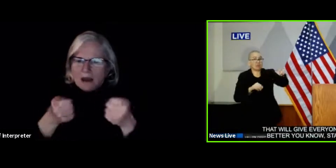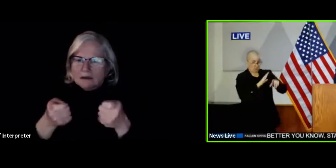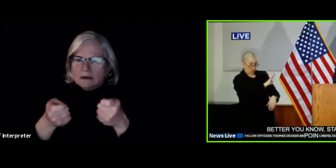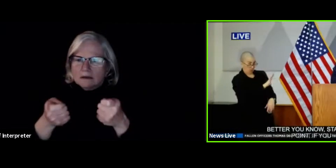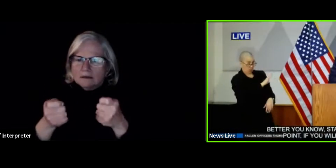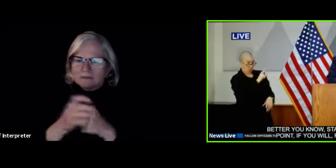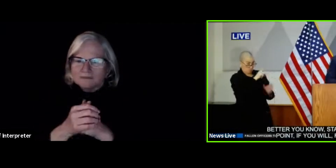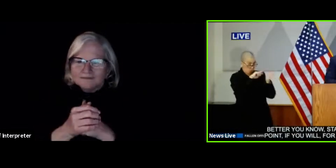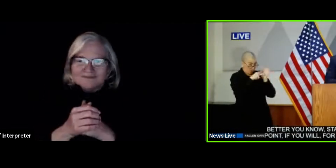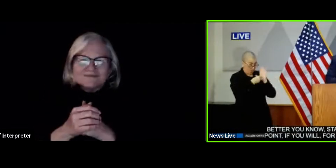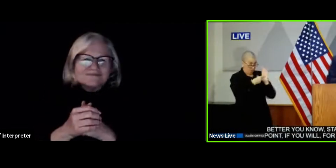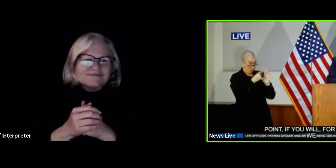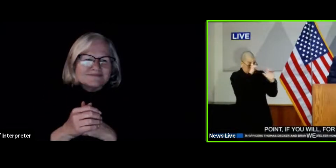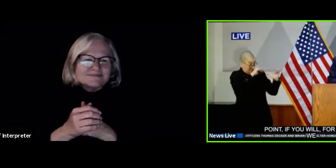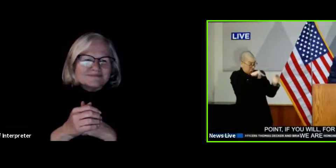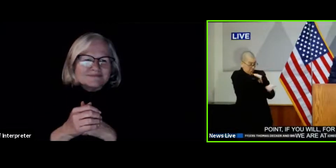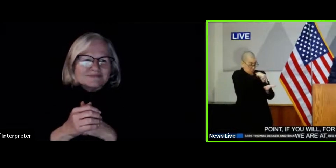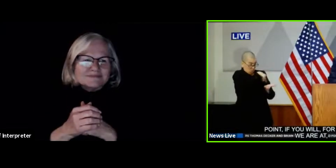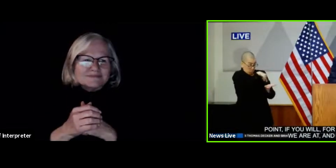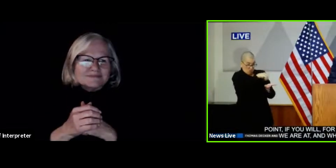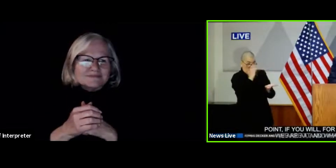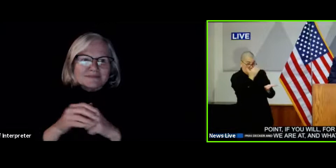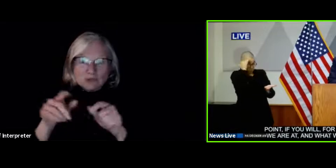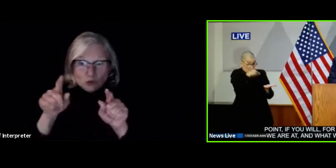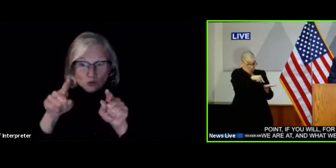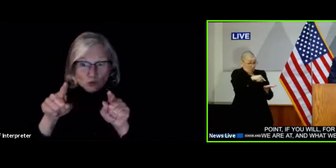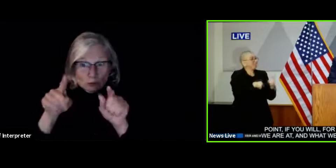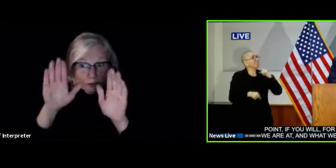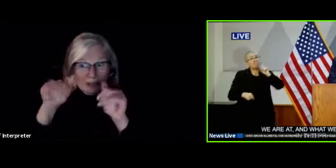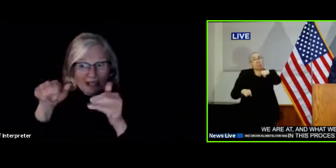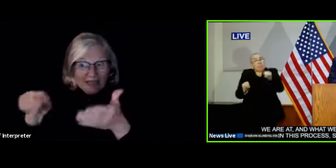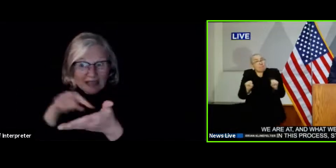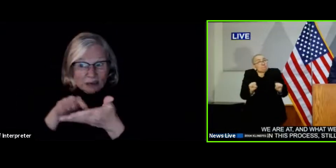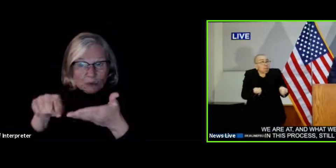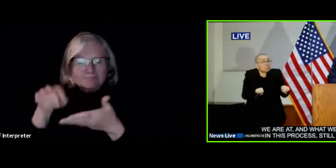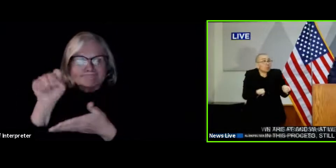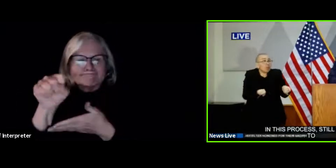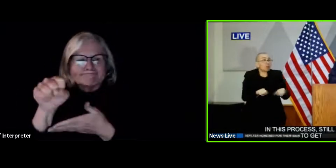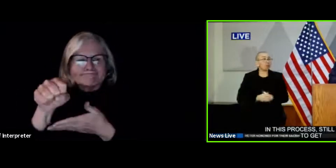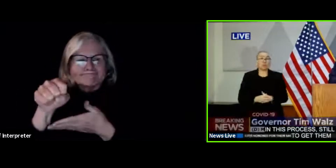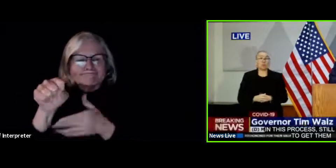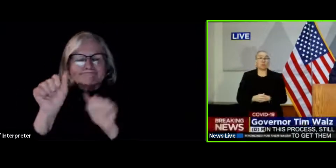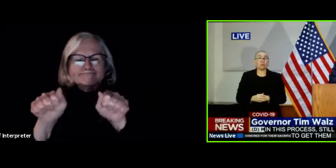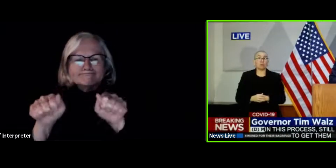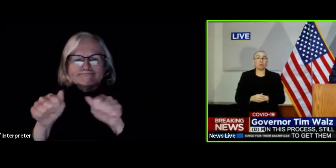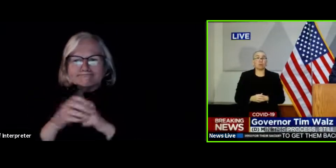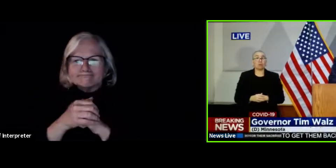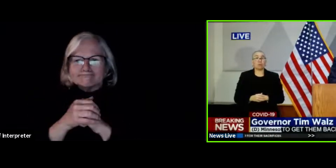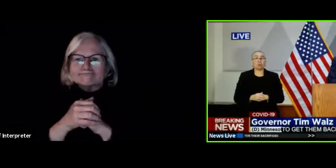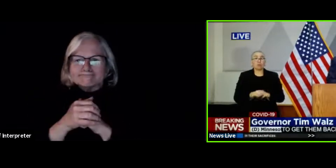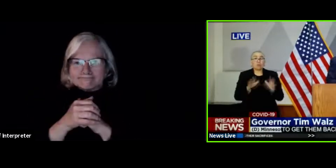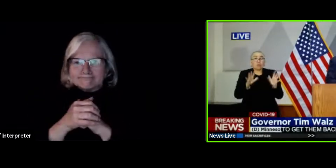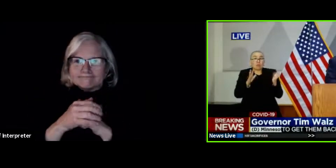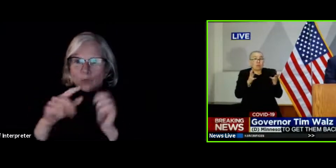[OFF MIC] ≫ POSSIBLY, YEAH, POSSIBLY, AND I'VE SAID ONCE THEY'RE READY AND WE HAVE AN AGREEMENT, I'LL CALL THEM BACK